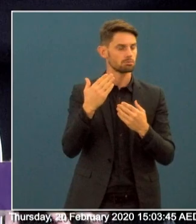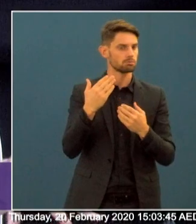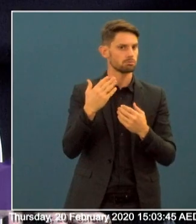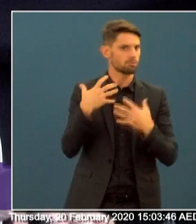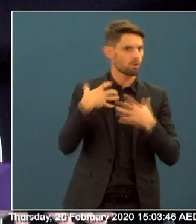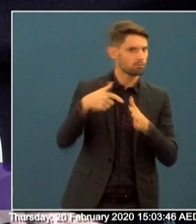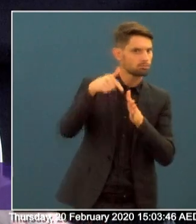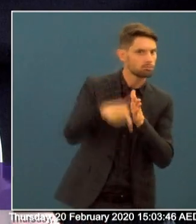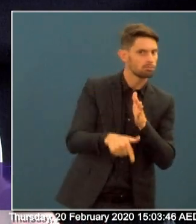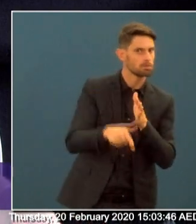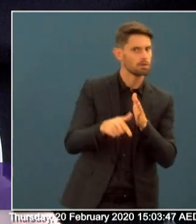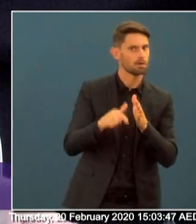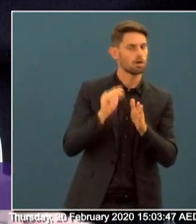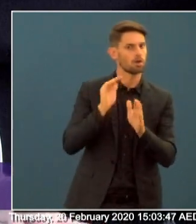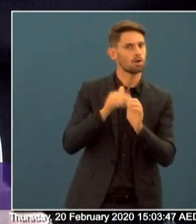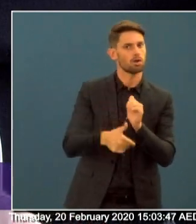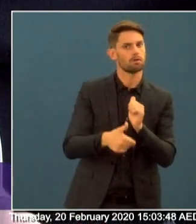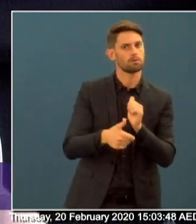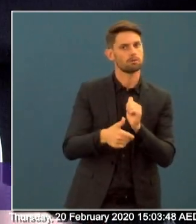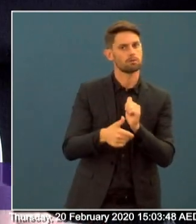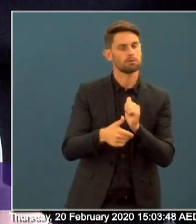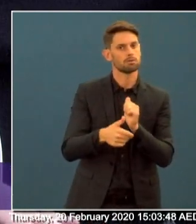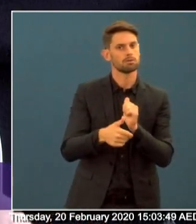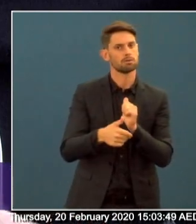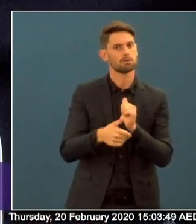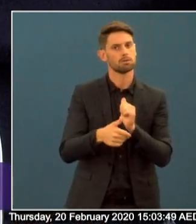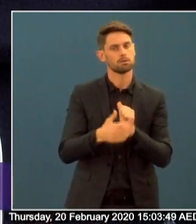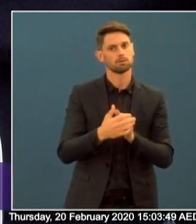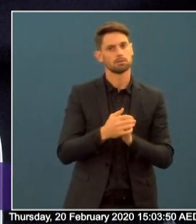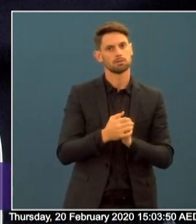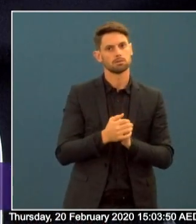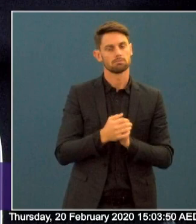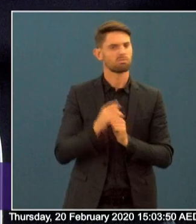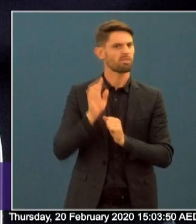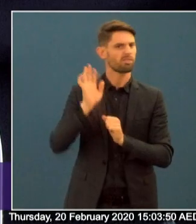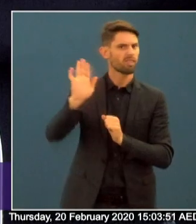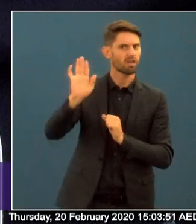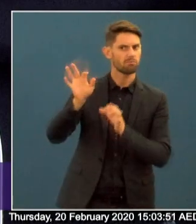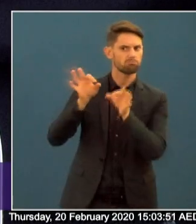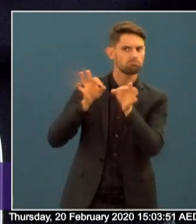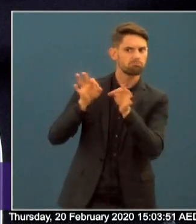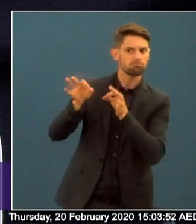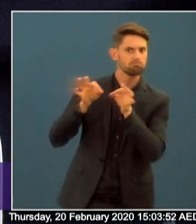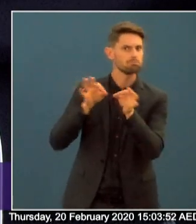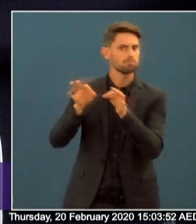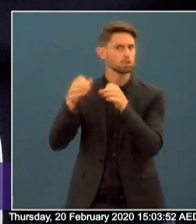perhaps, a more effective outcome for this disability strategy in relation to health. All right.